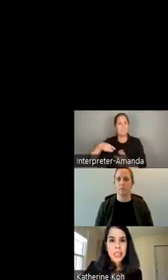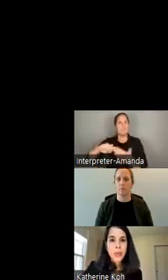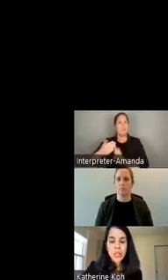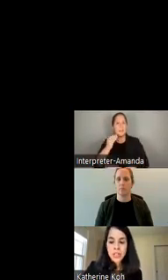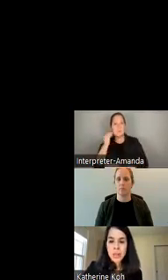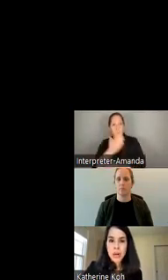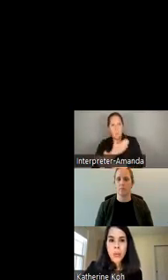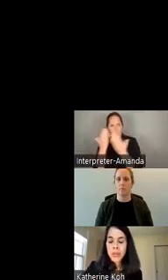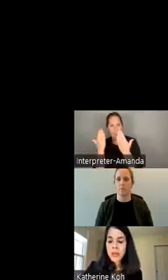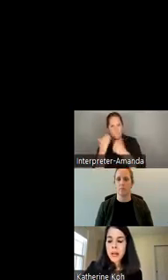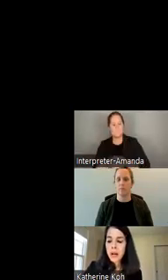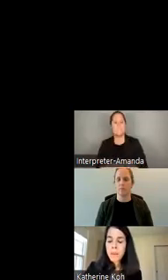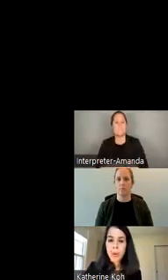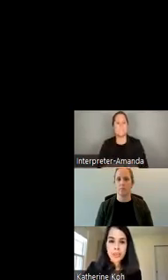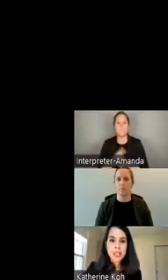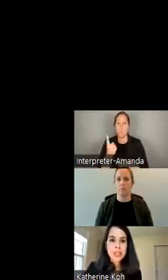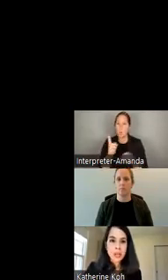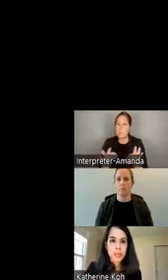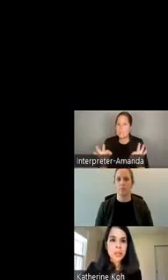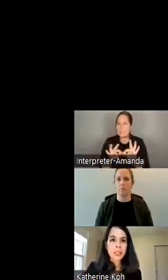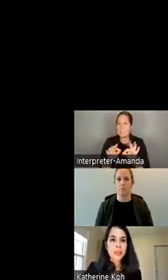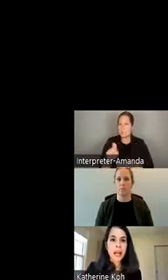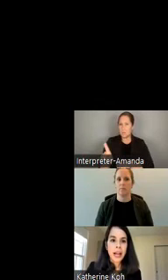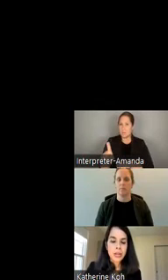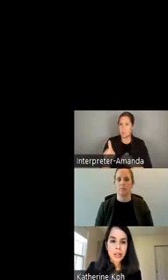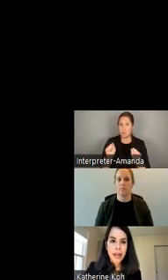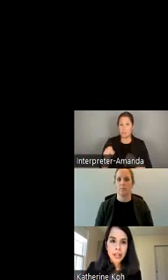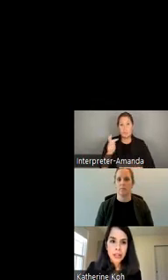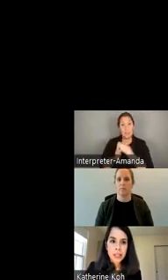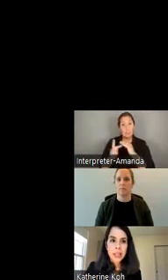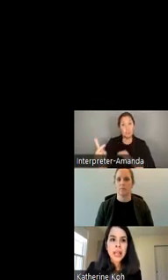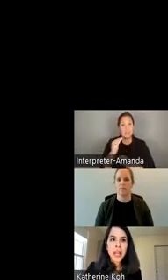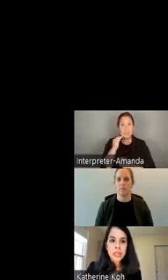a key question about whether homelessness could be predicted with a high degree of accuracy in